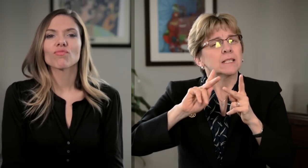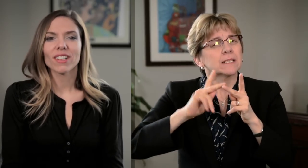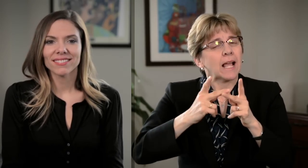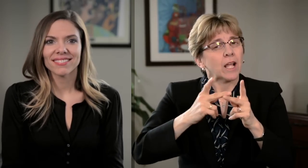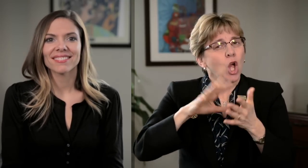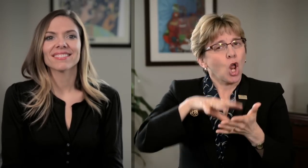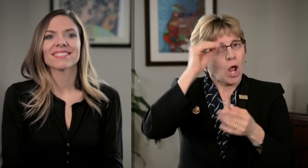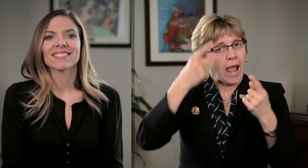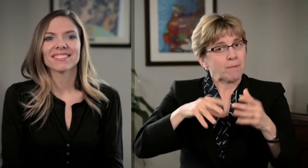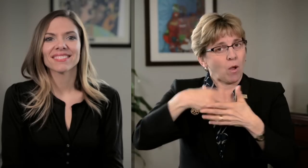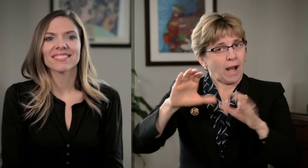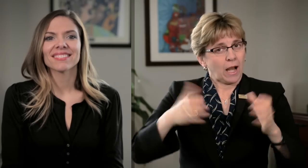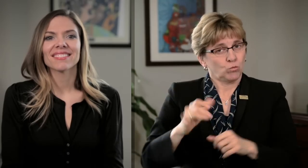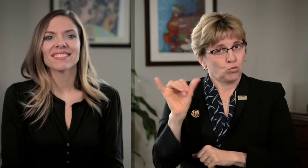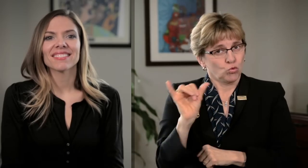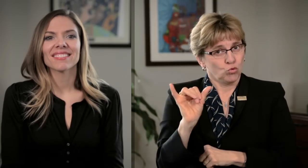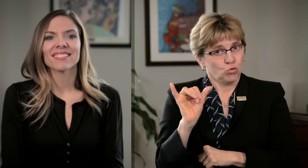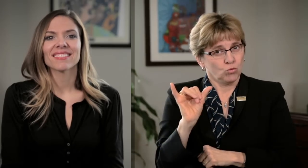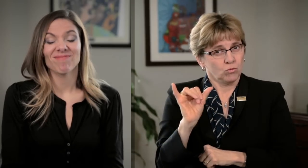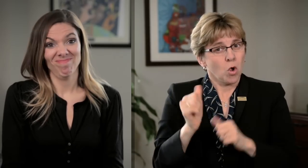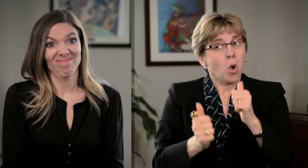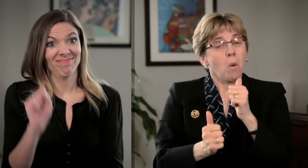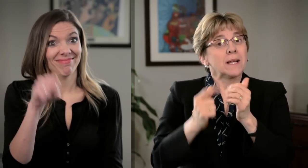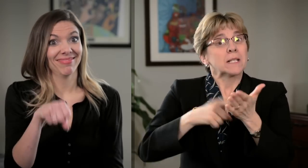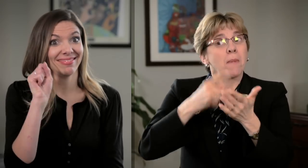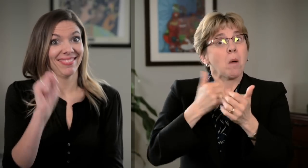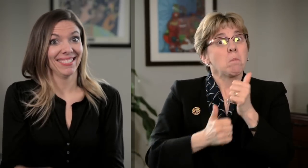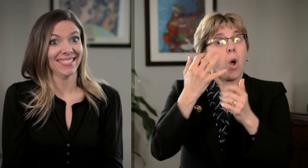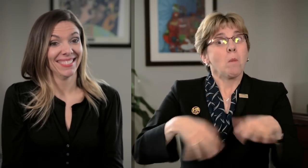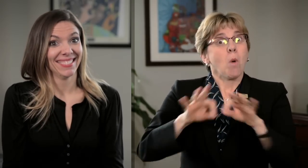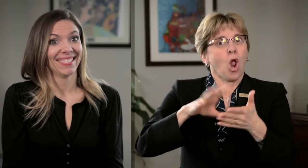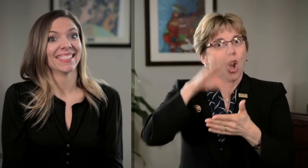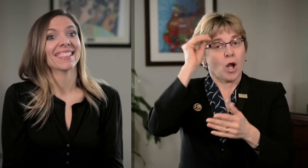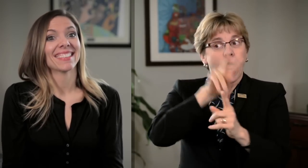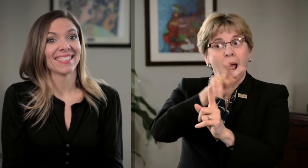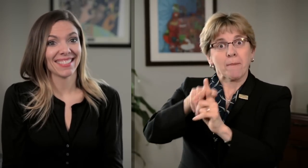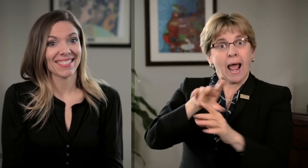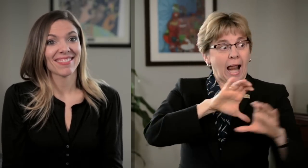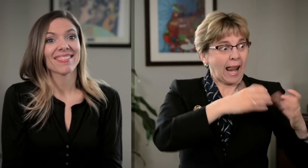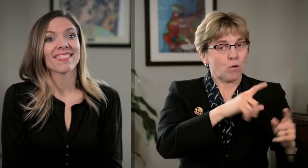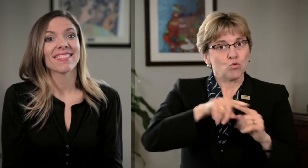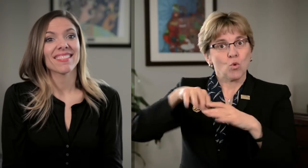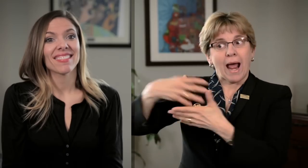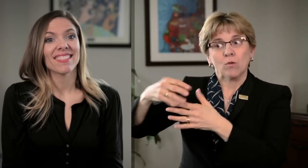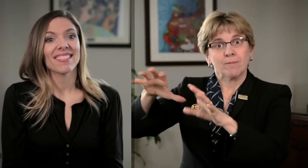Next, learning happens out of the classroom too. Sometimes, the most important learning is to apply what you've learned in class to the outside.